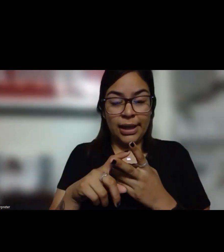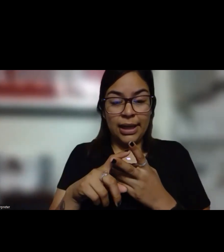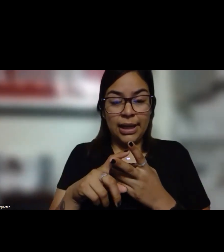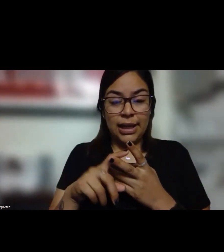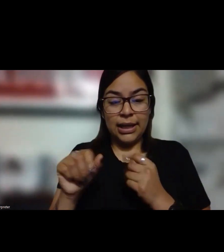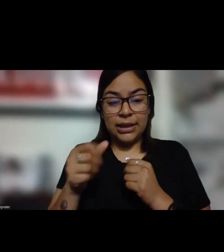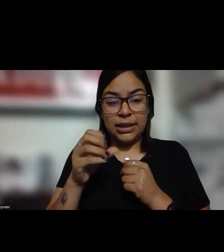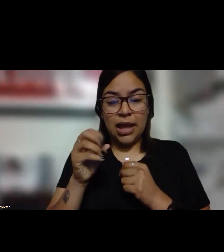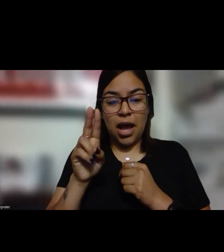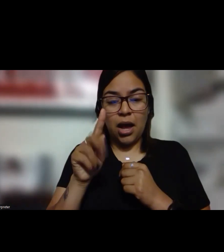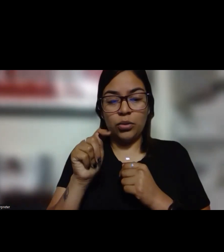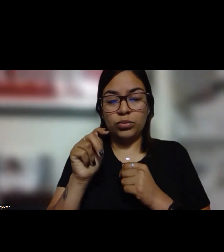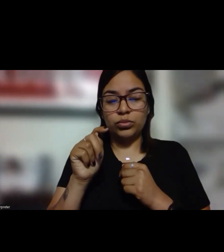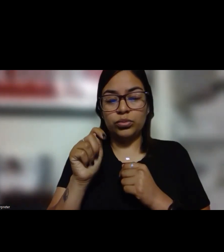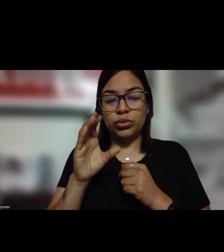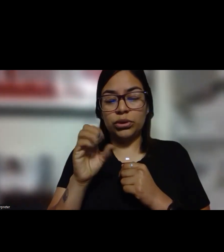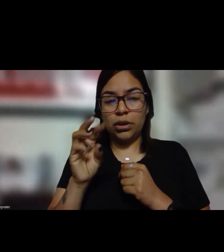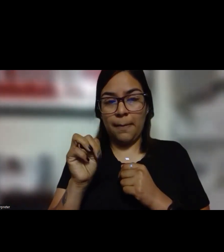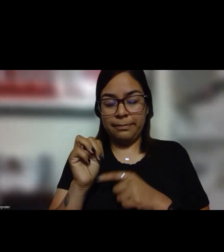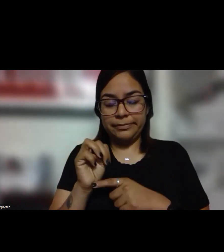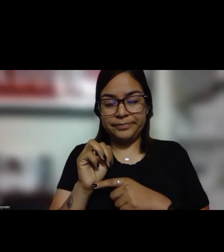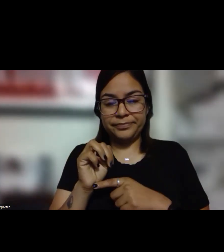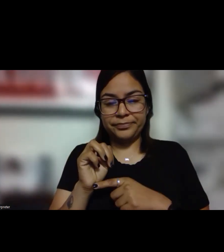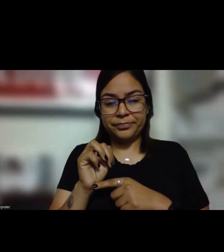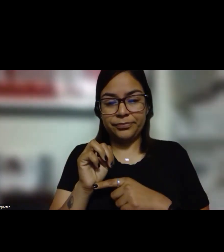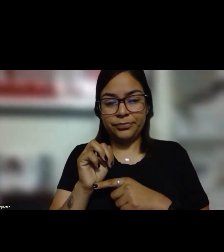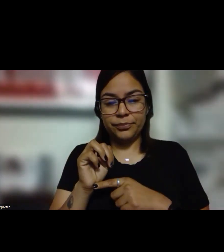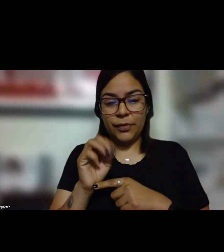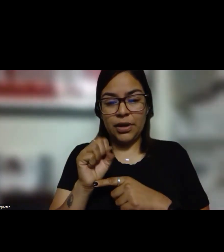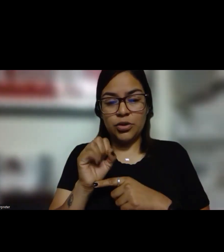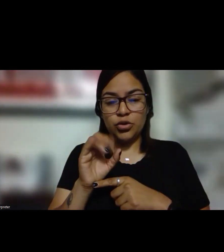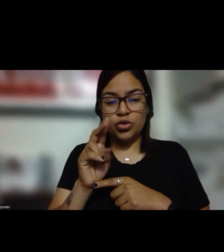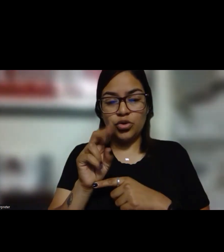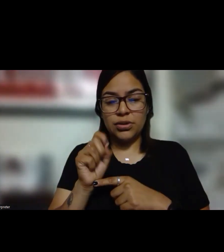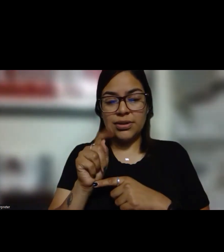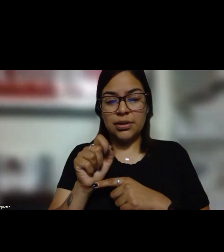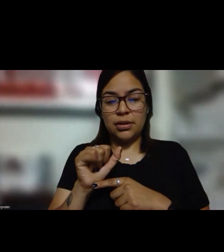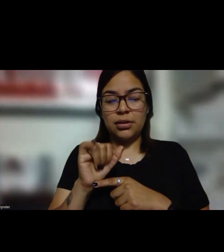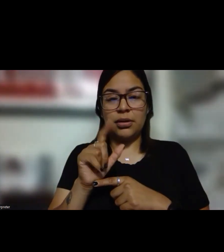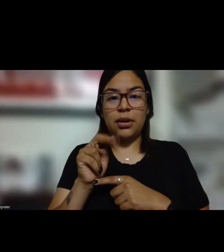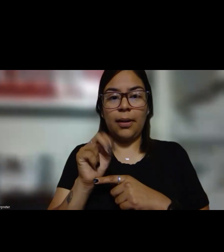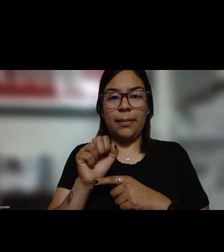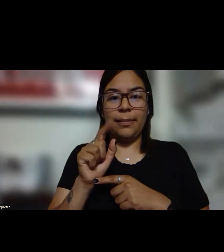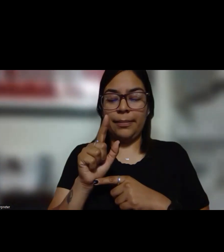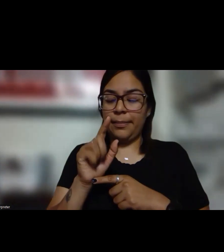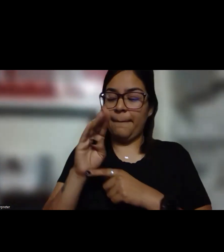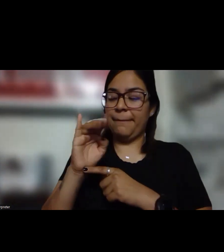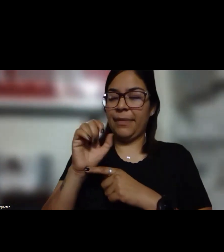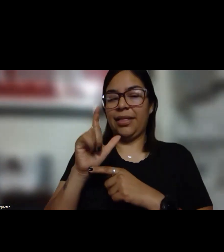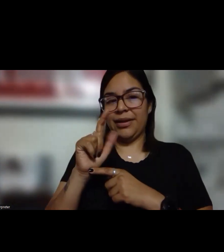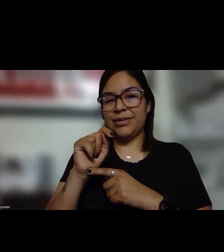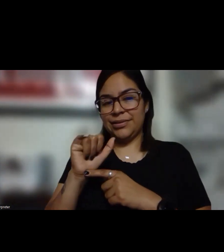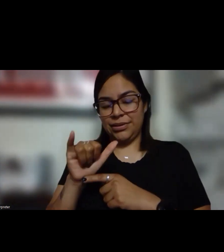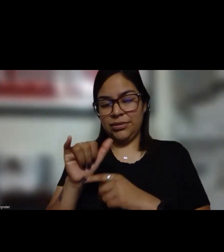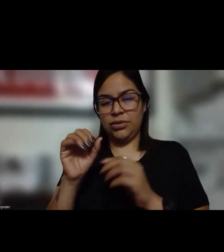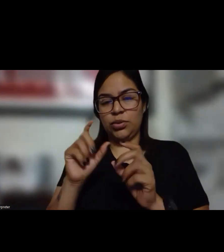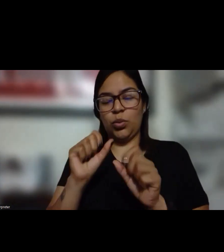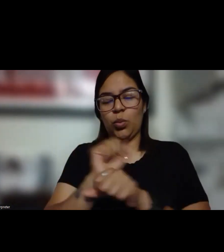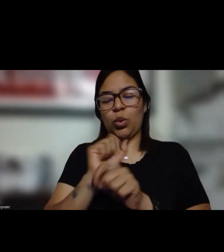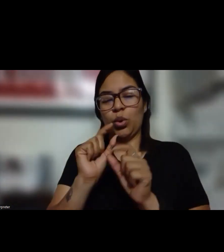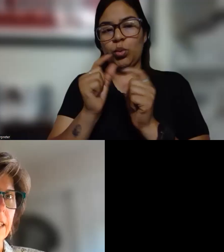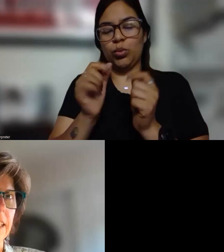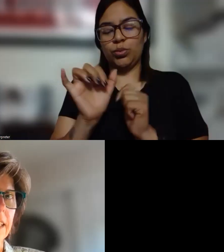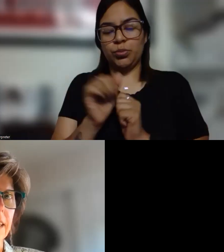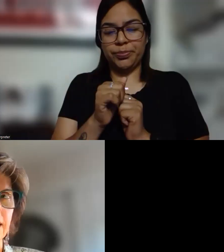group our co-chairs are Elaine Clark and Ley zuno and I'd like to call on Elaine and Ley or Elaine